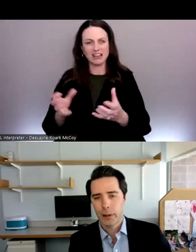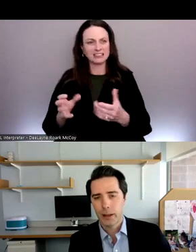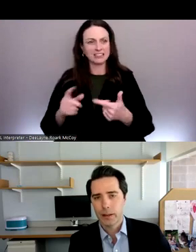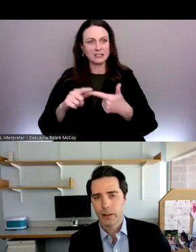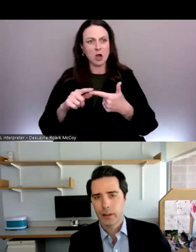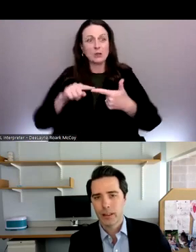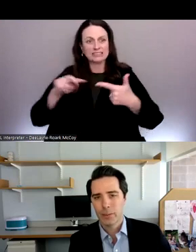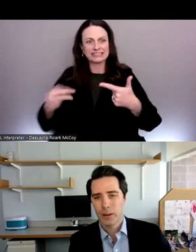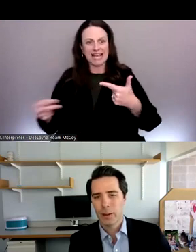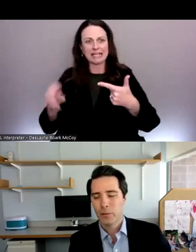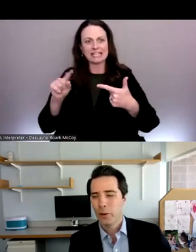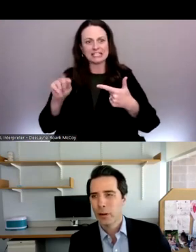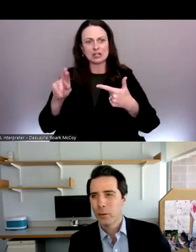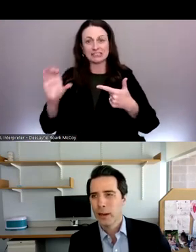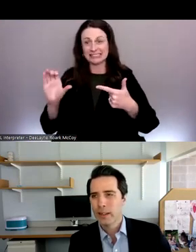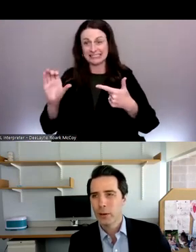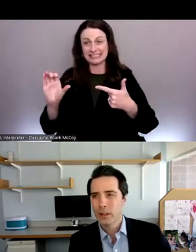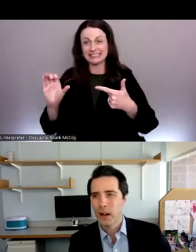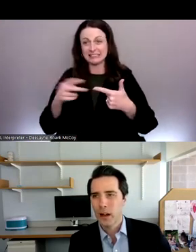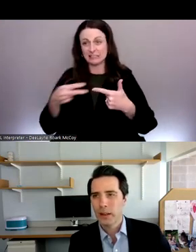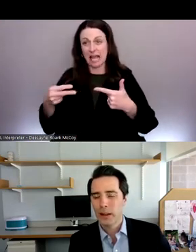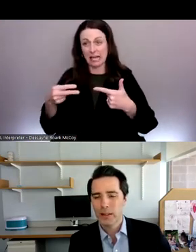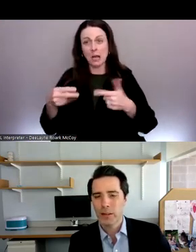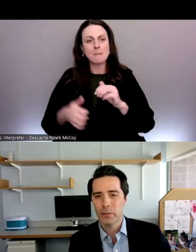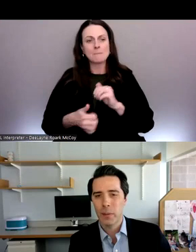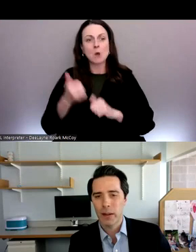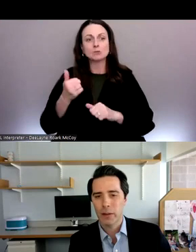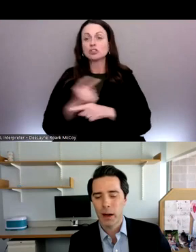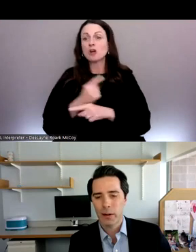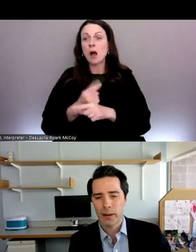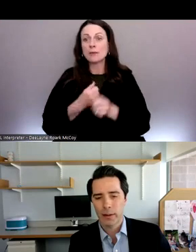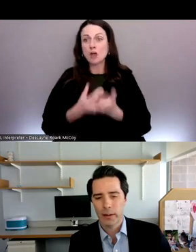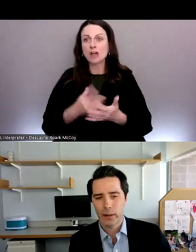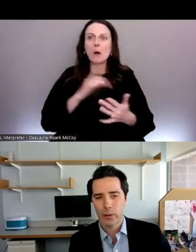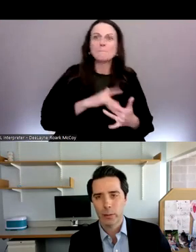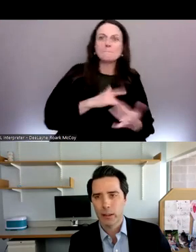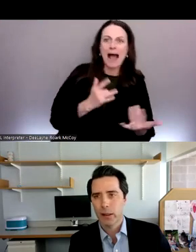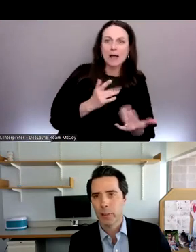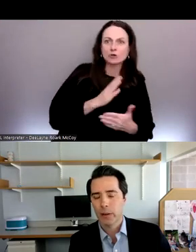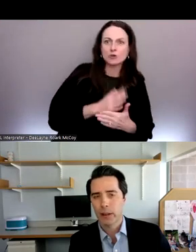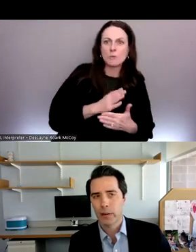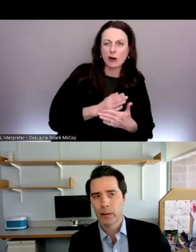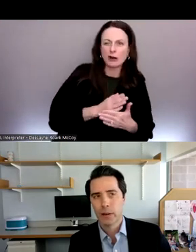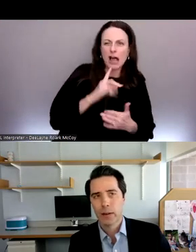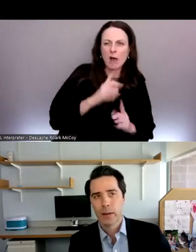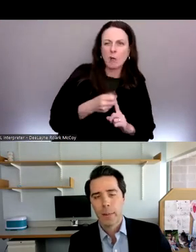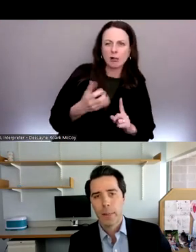common cause of hearing loss but far and away is the most common cause of mild to moderate hearing loss which I'll be